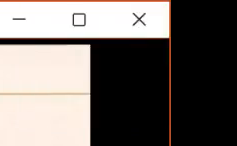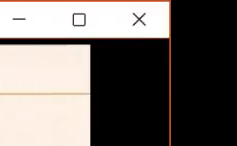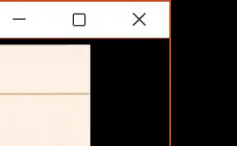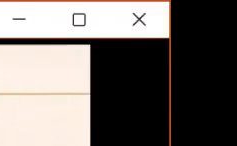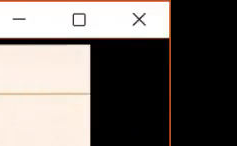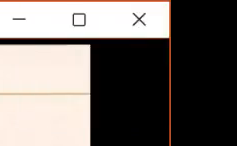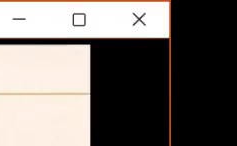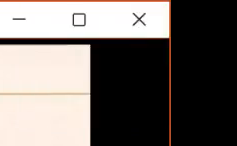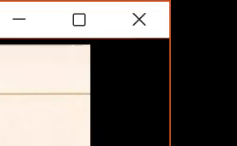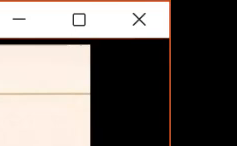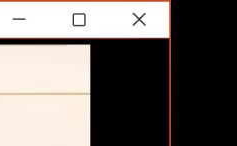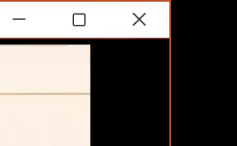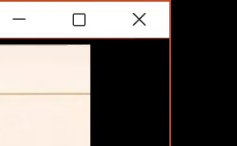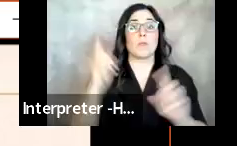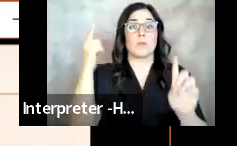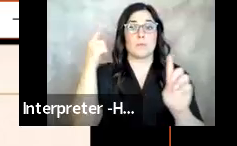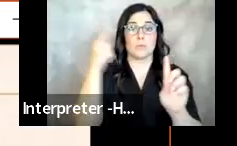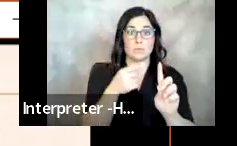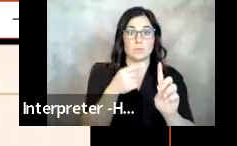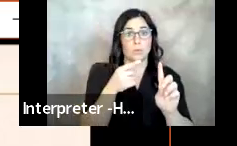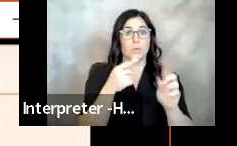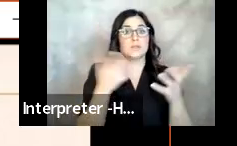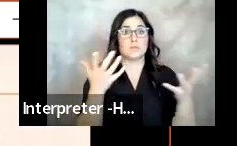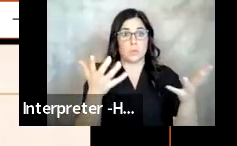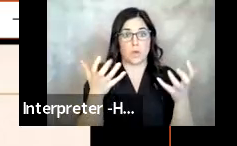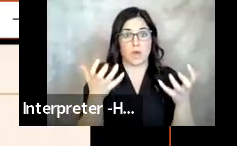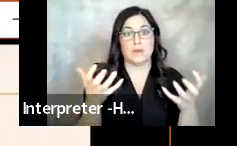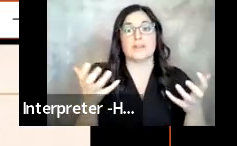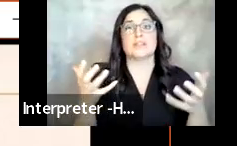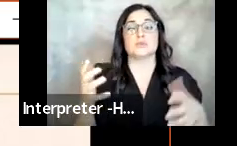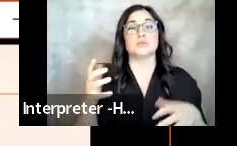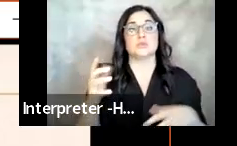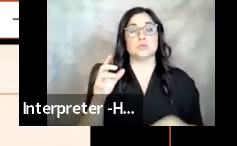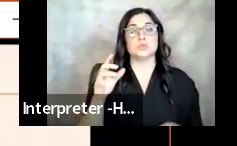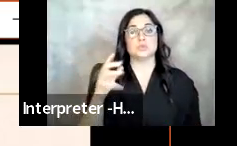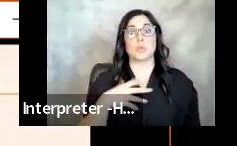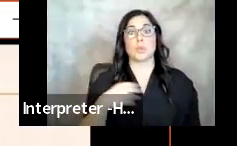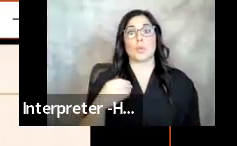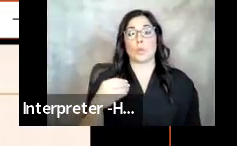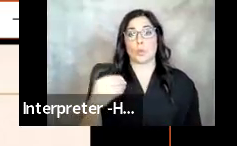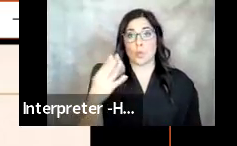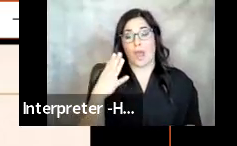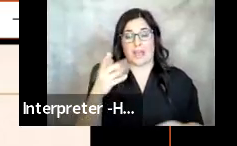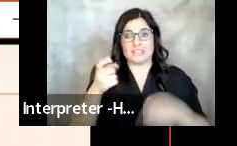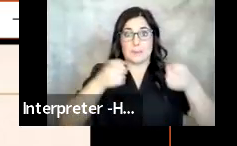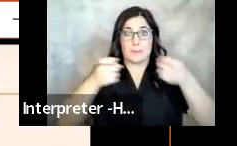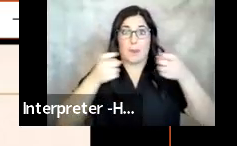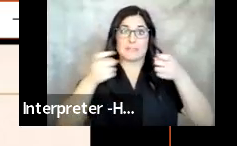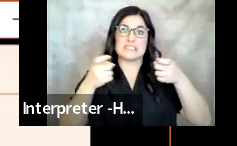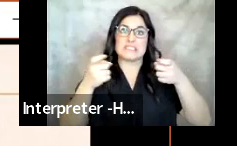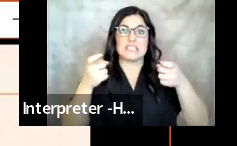through a campaign of terror. Yes. But then move on beyond terror to once they get.